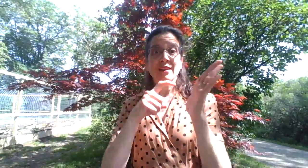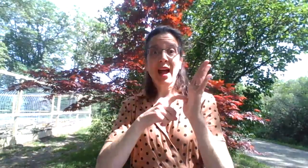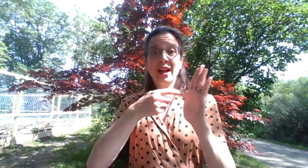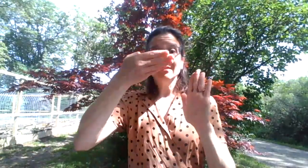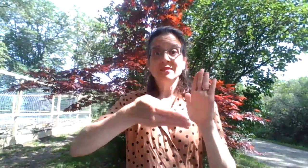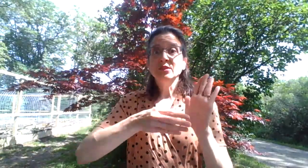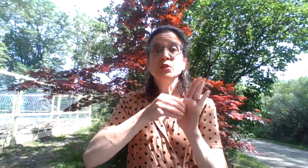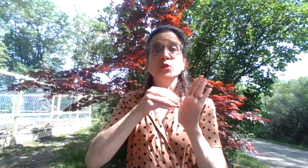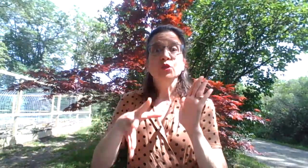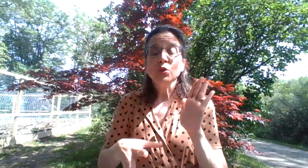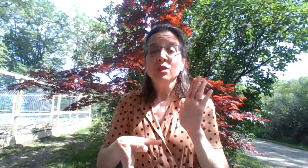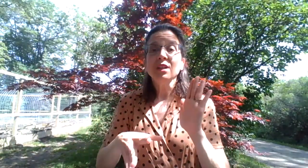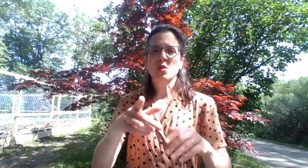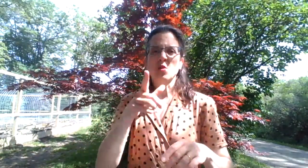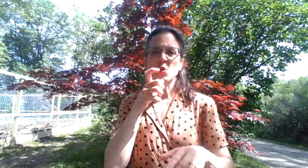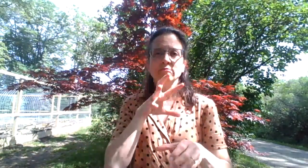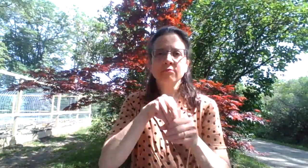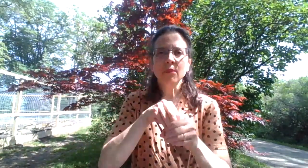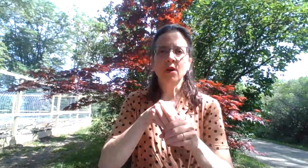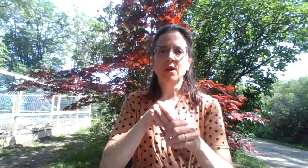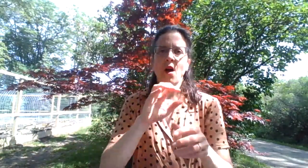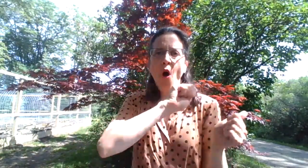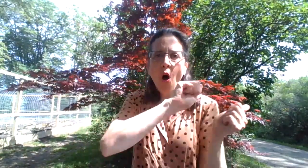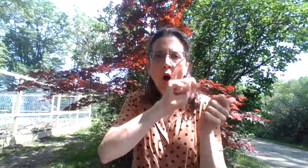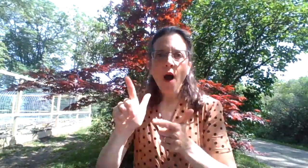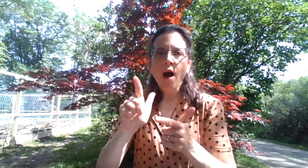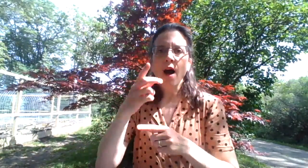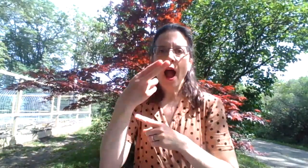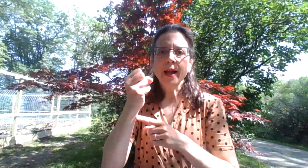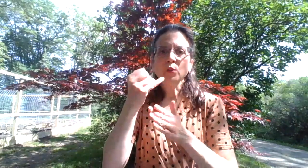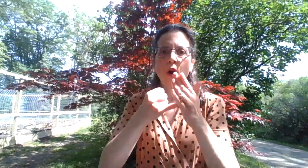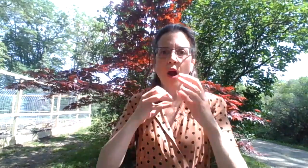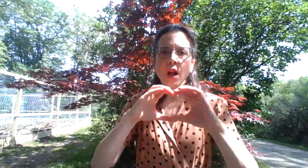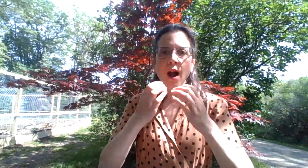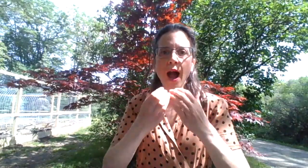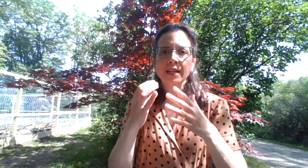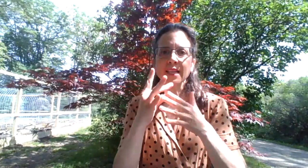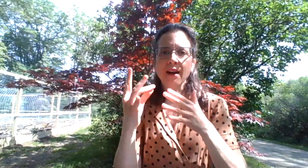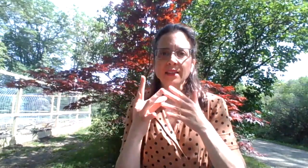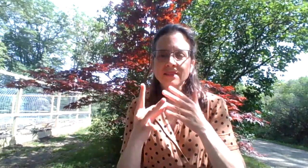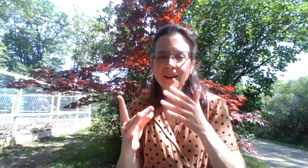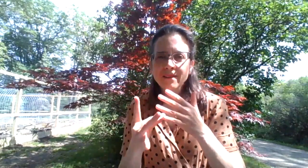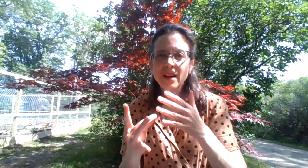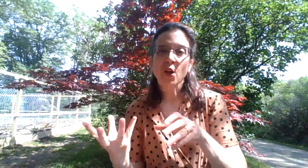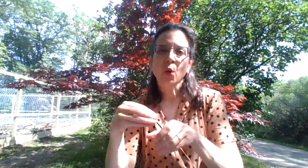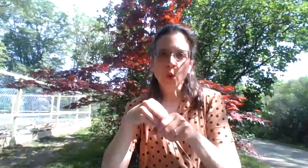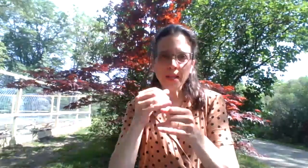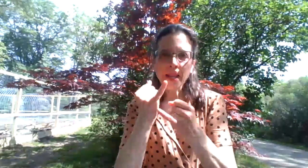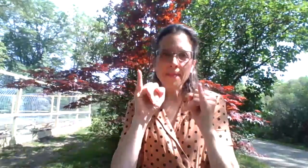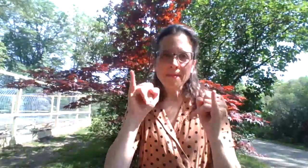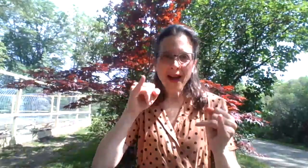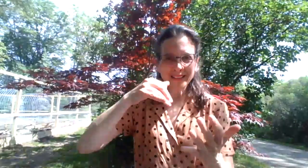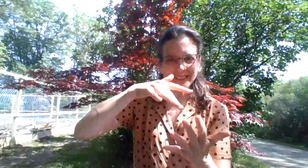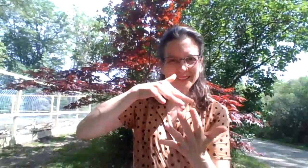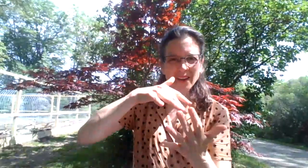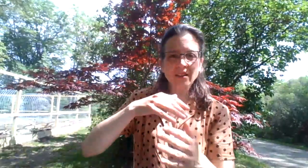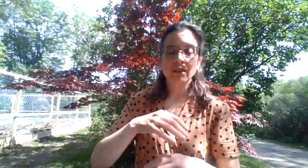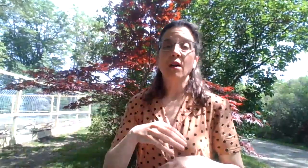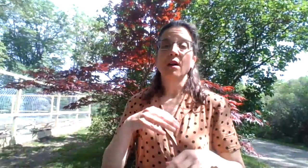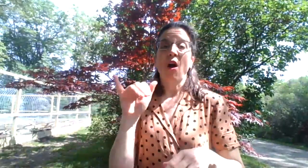I wanted to recognize a student who was involved in all four high school art electives. Including an independent study.